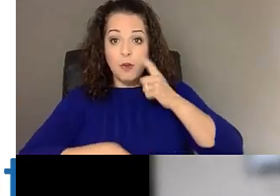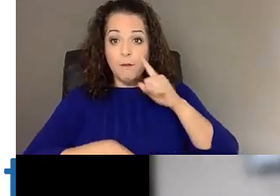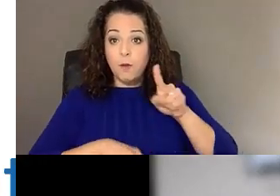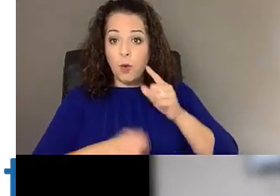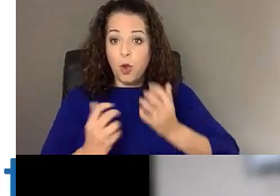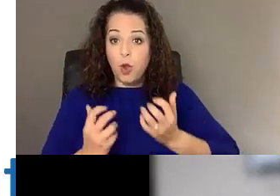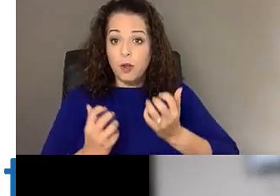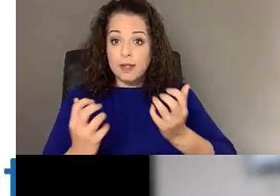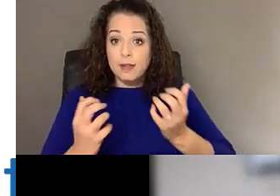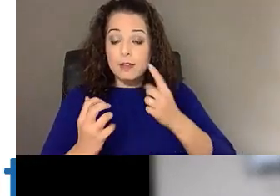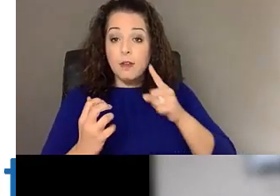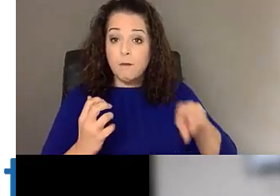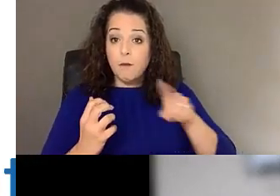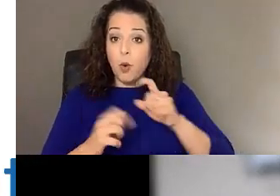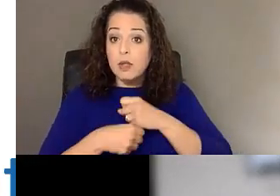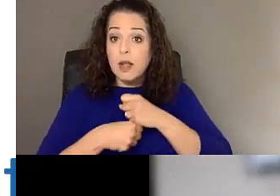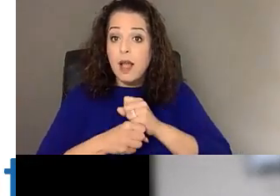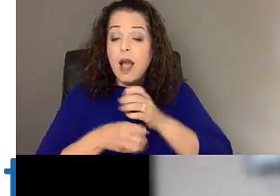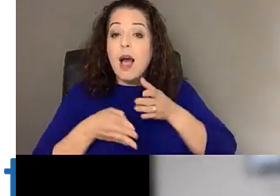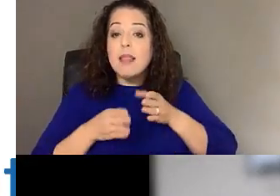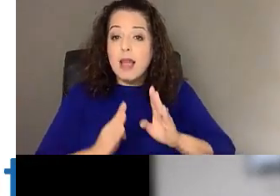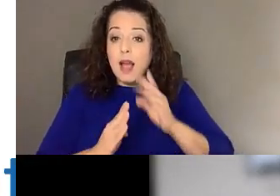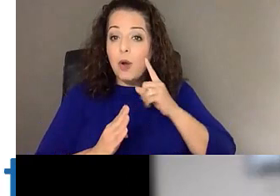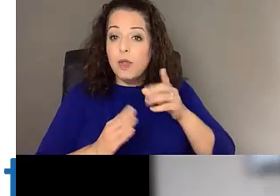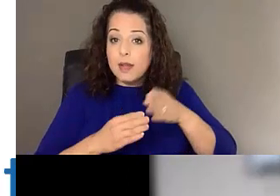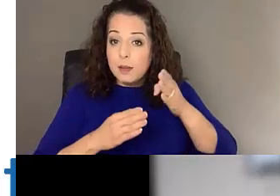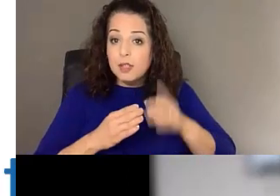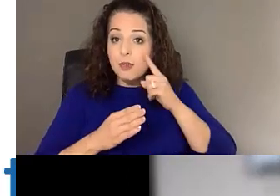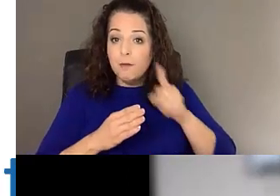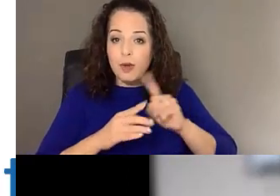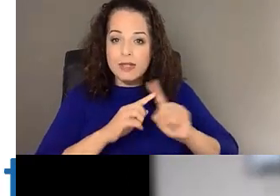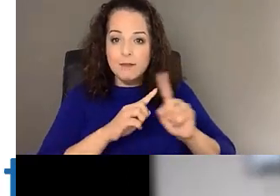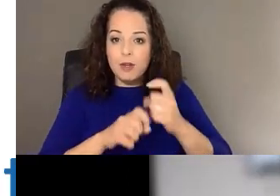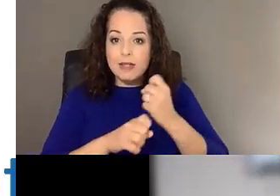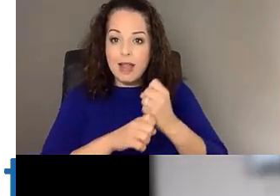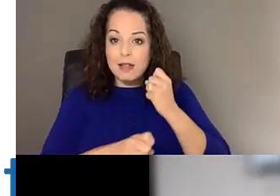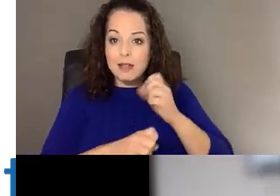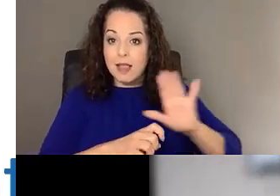to enable completion of different tasks by their readers.